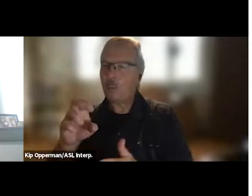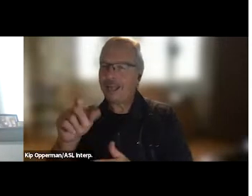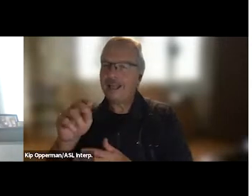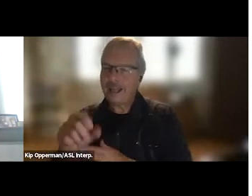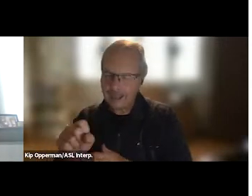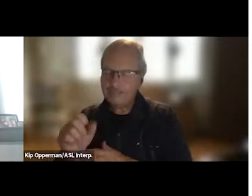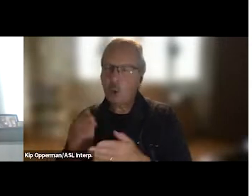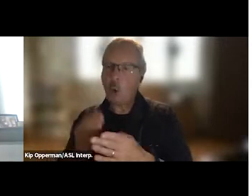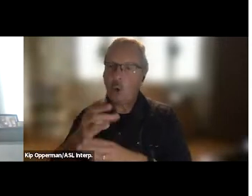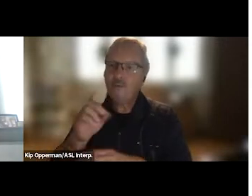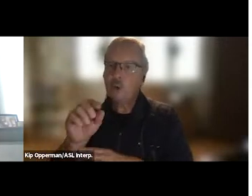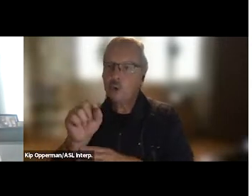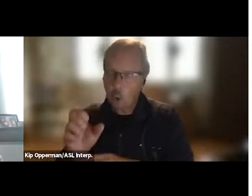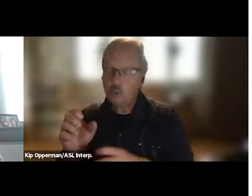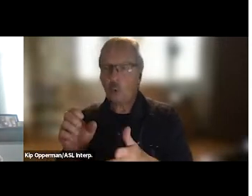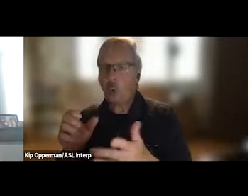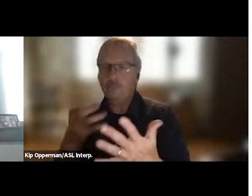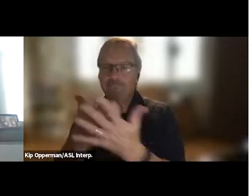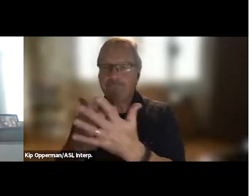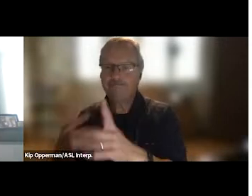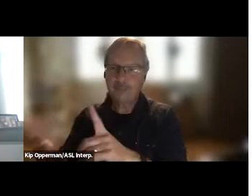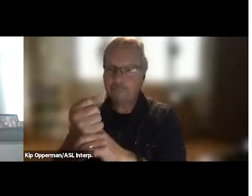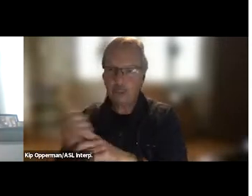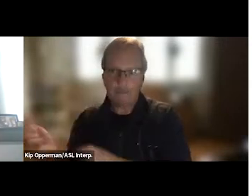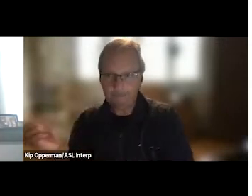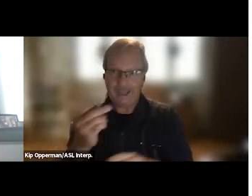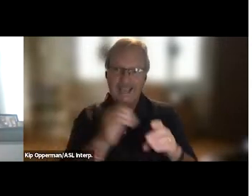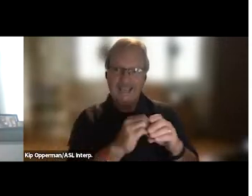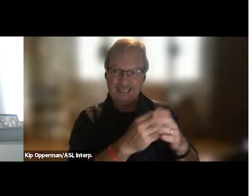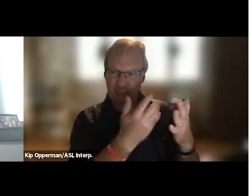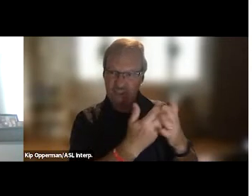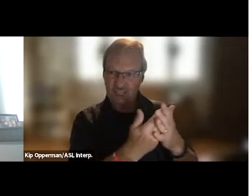and are being rearrested or reincarcerated. And I'll tell you, when we first started this,